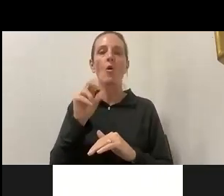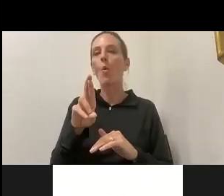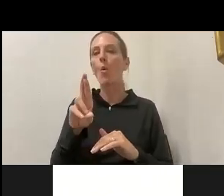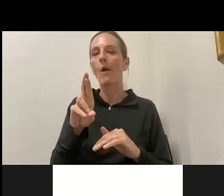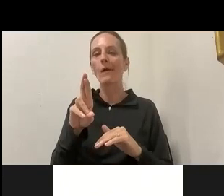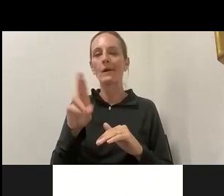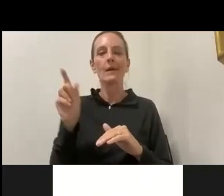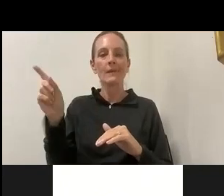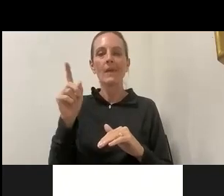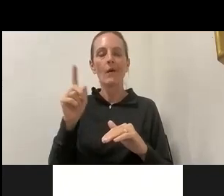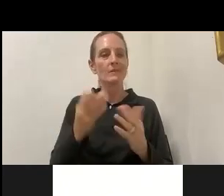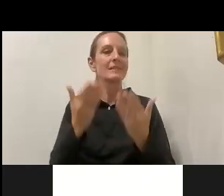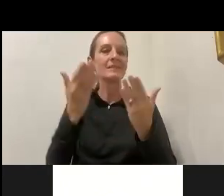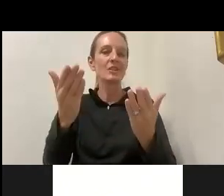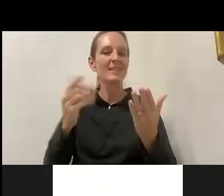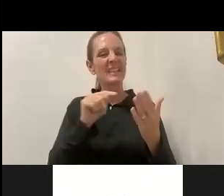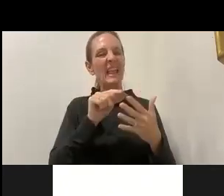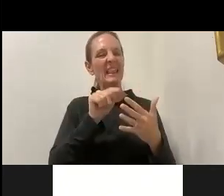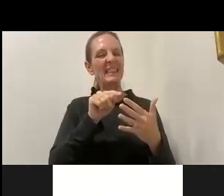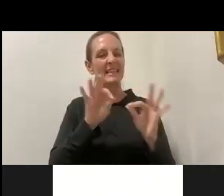better when a second person is looking at it. So that is always great.